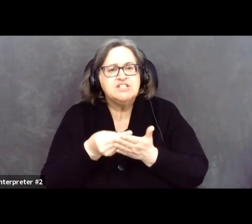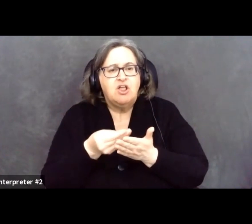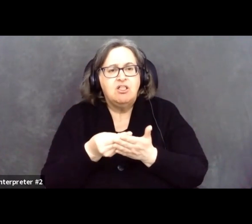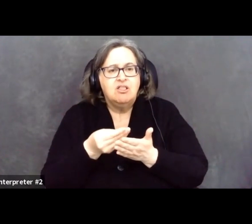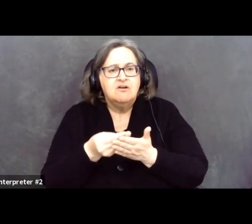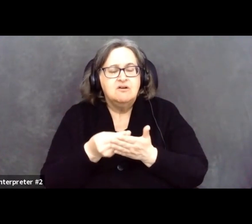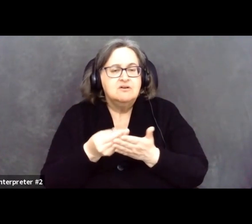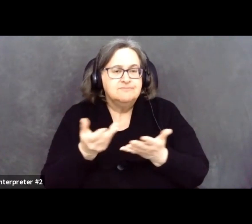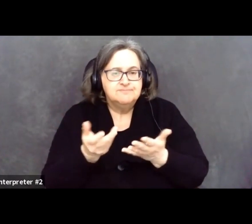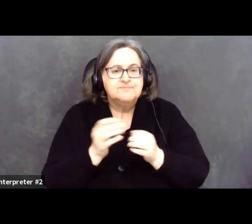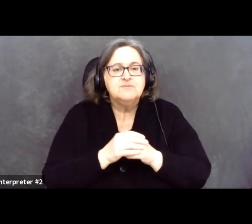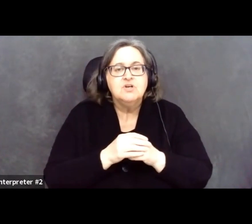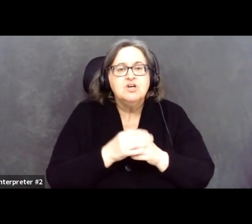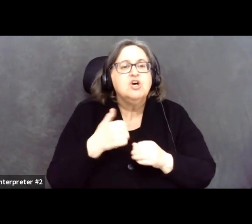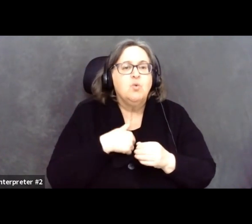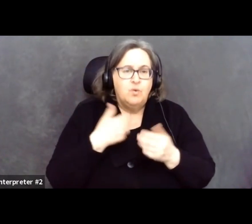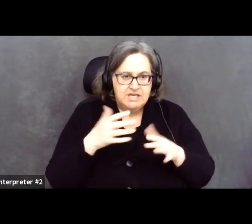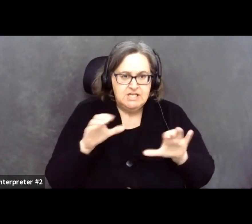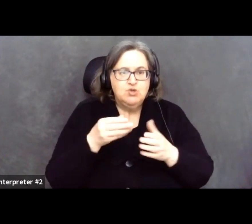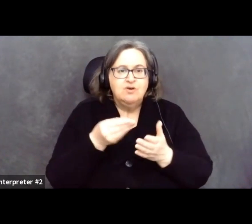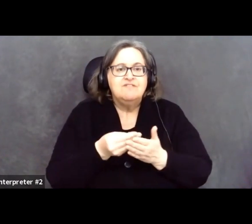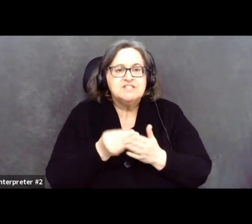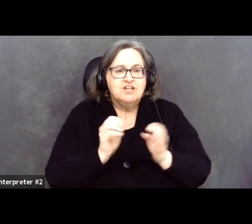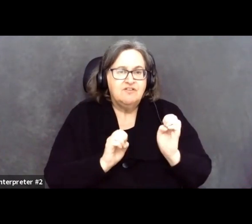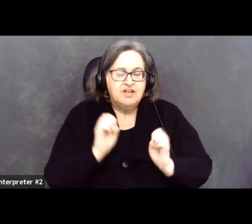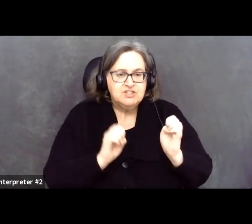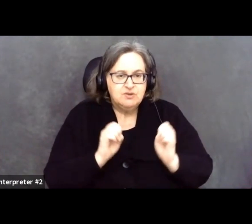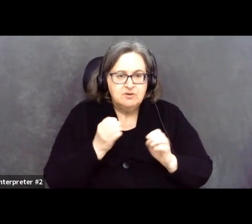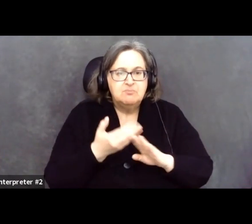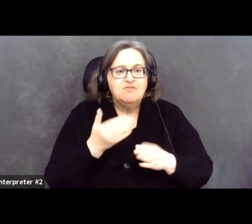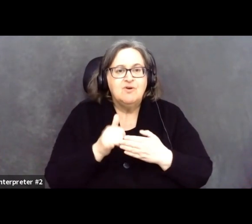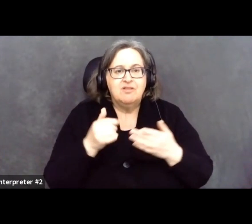In Oregon, we did do a fiscal evaluation before this law went out. What was really